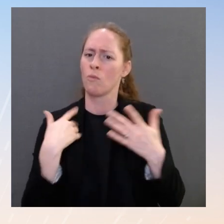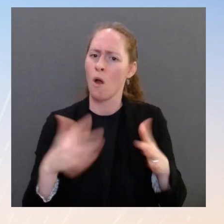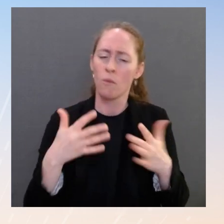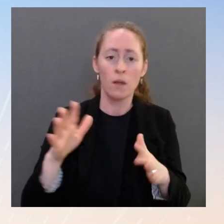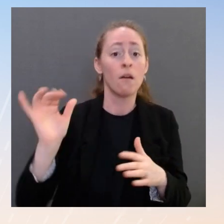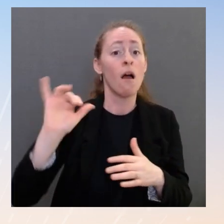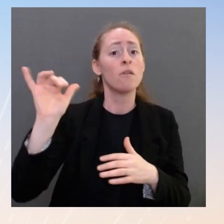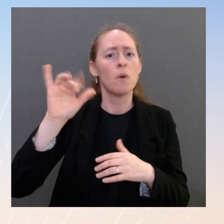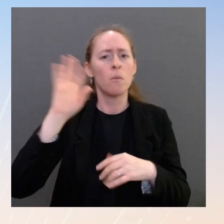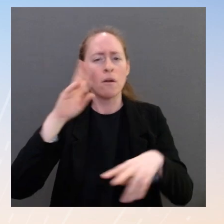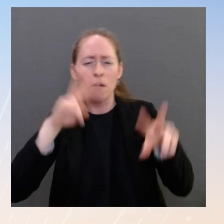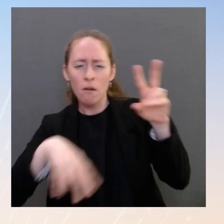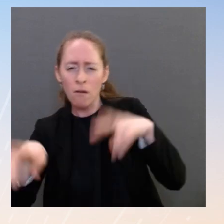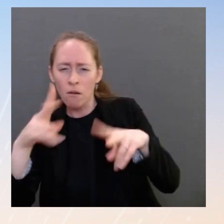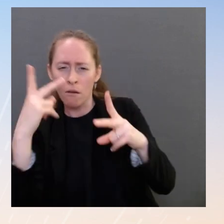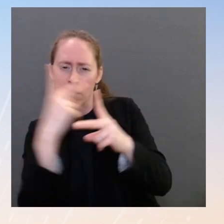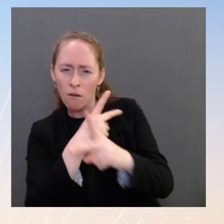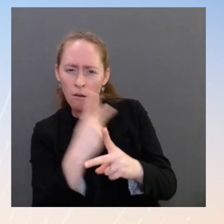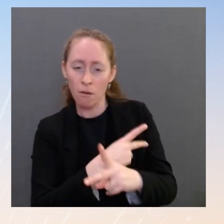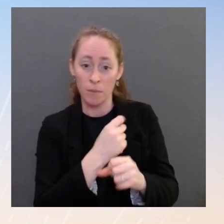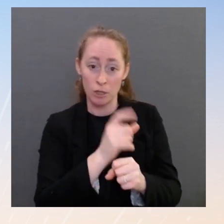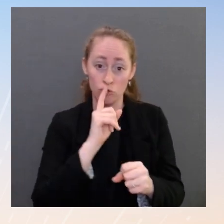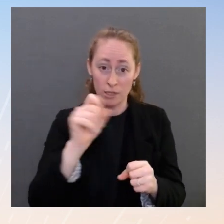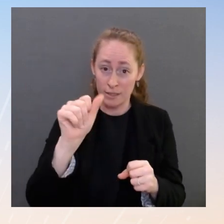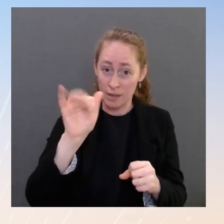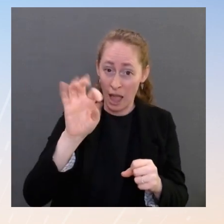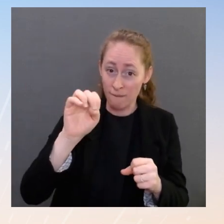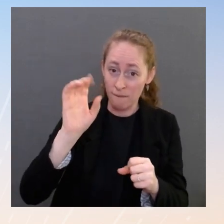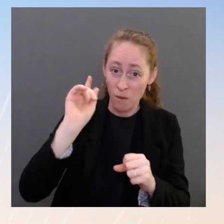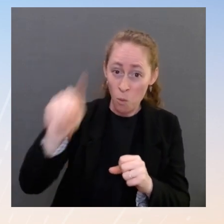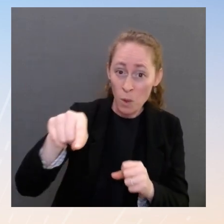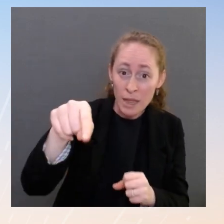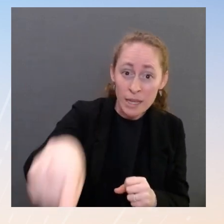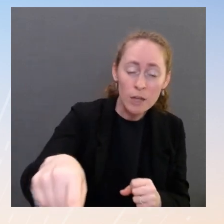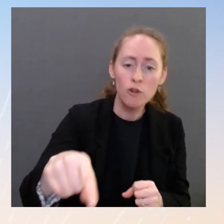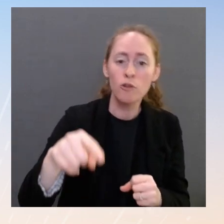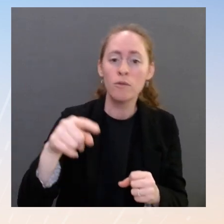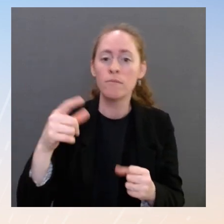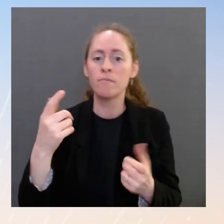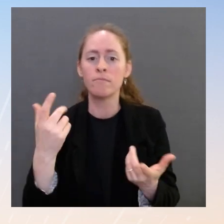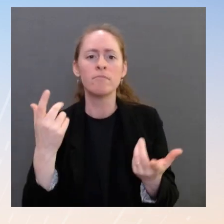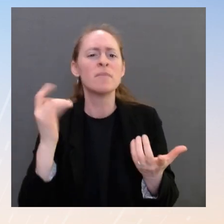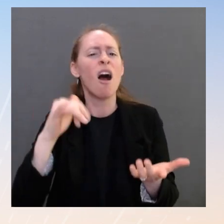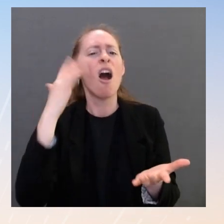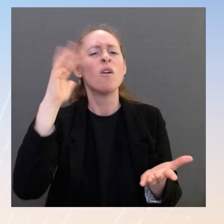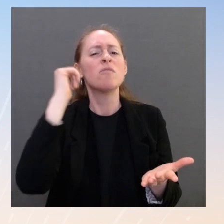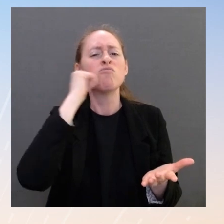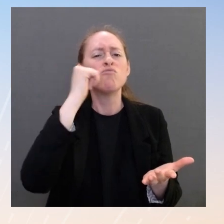and what you're going to attend and be a part of, as we all do every day. Today, the President felt it was very important to be at